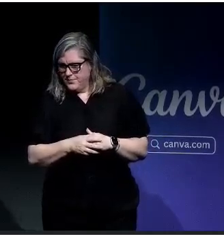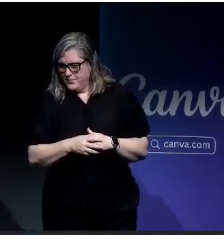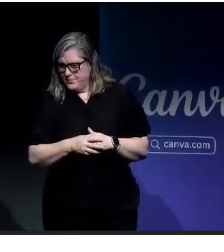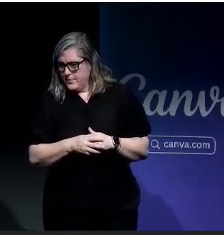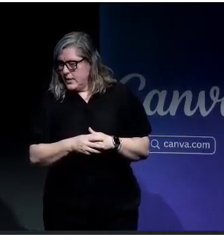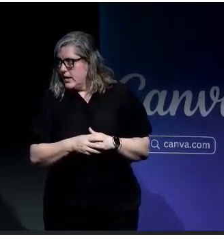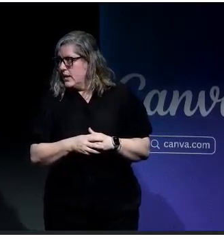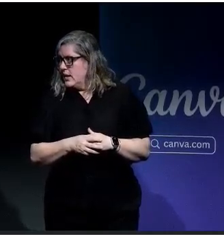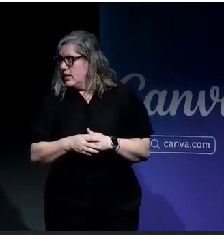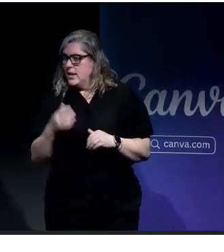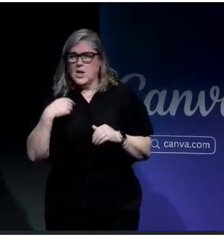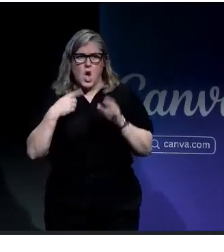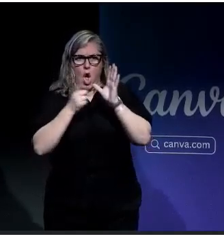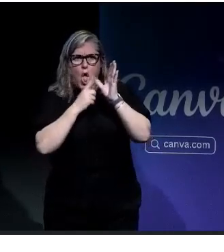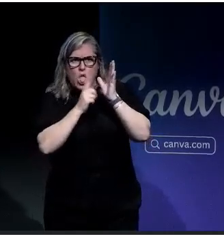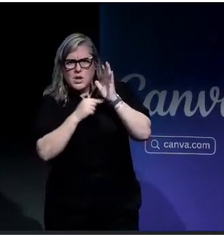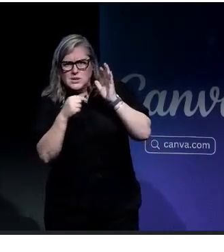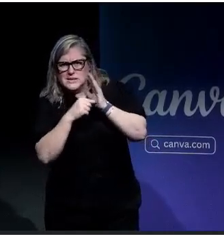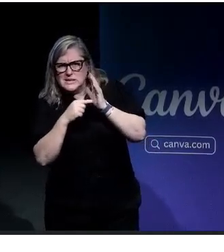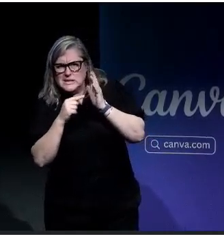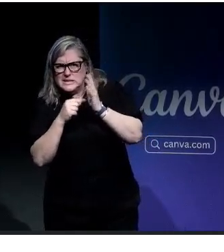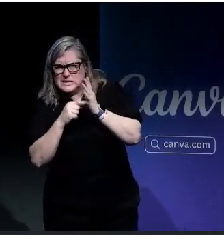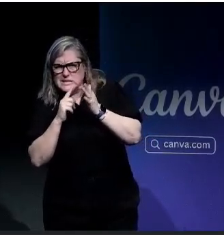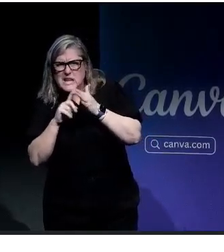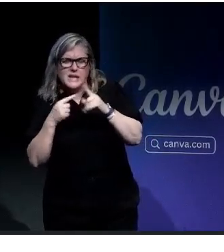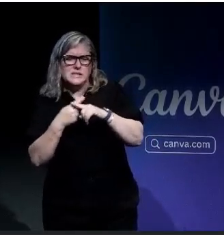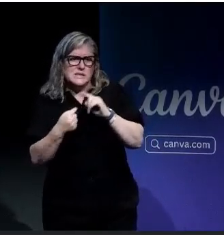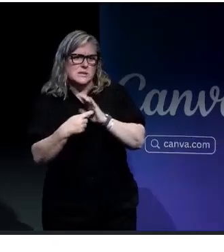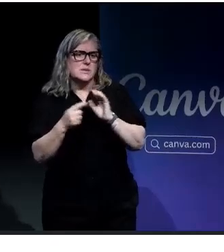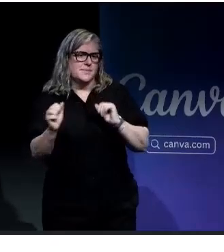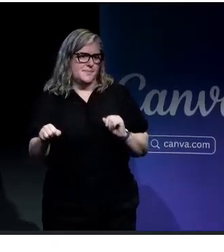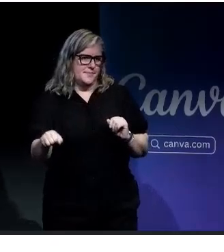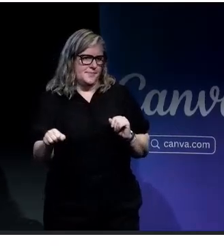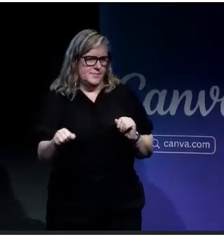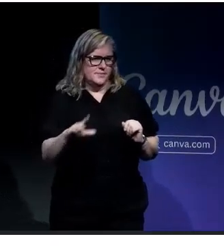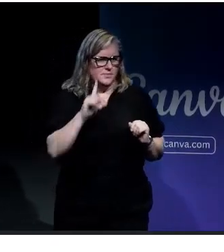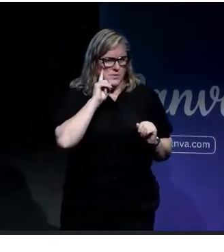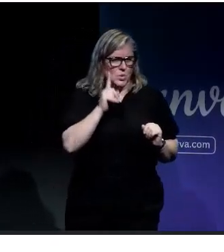I hear alt text murmurings. Exactly, yeah. So it's going to tell us that this image.